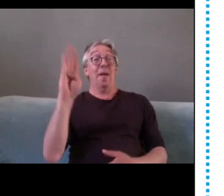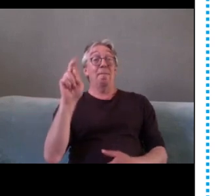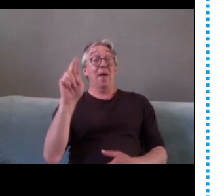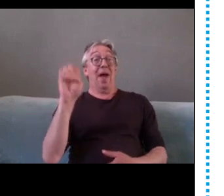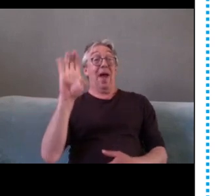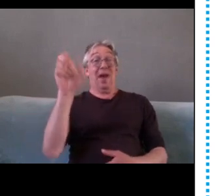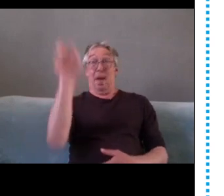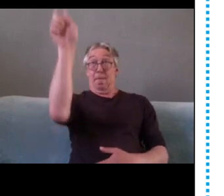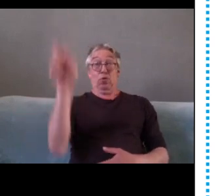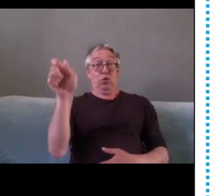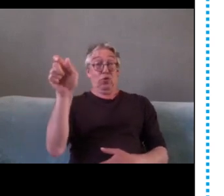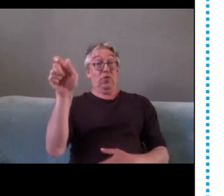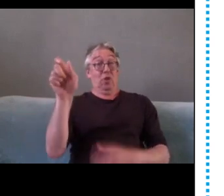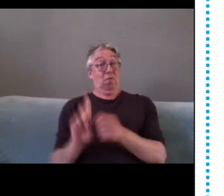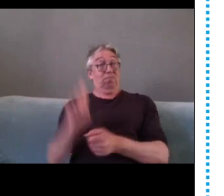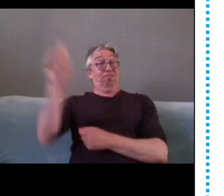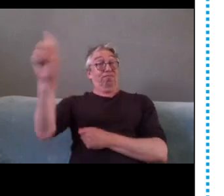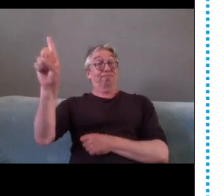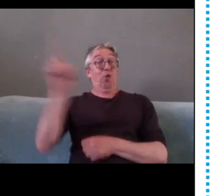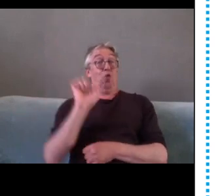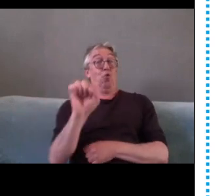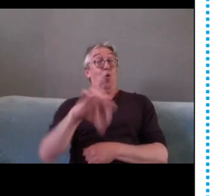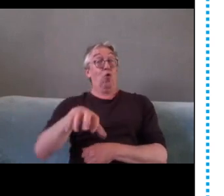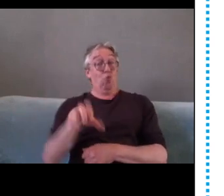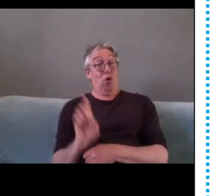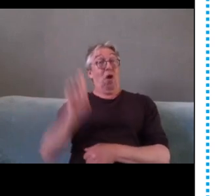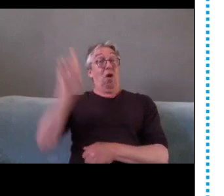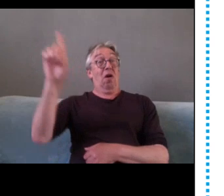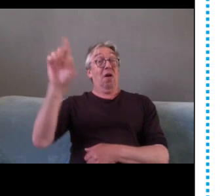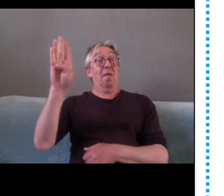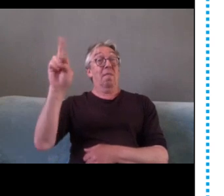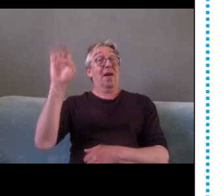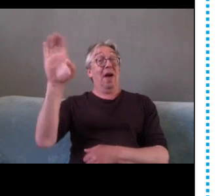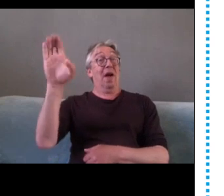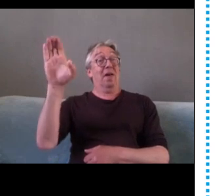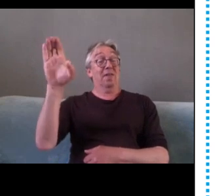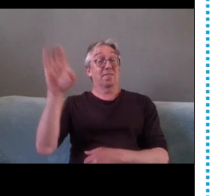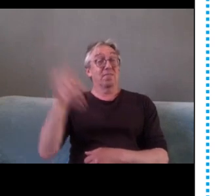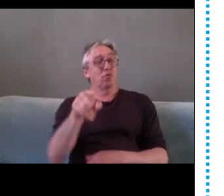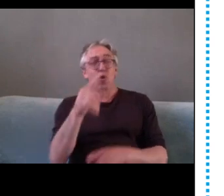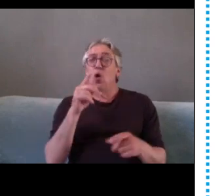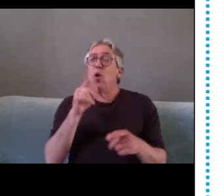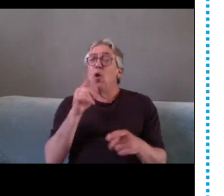who is leading the reforms nationally to comply with the Code.